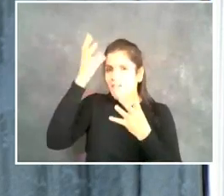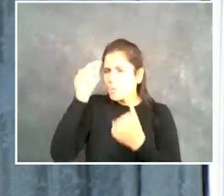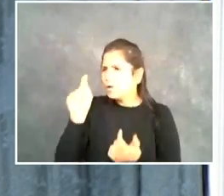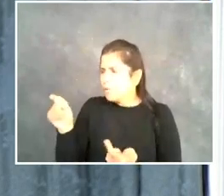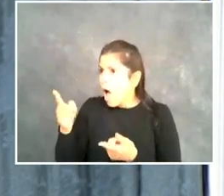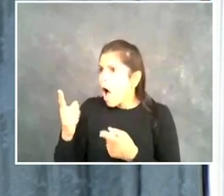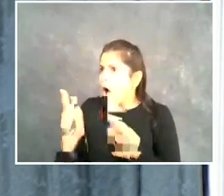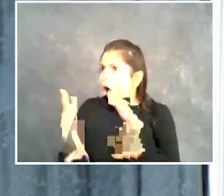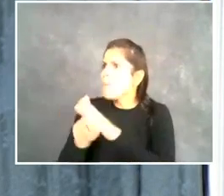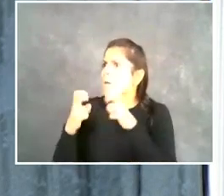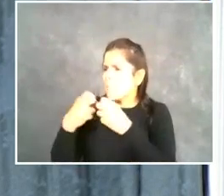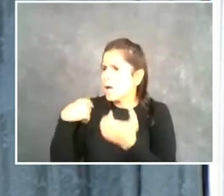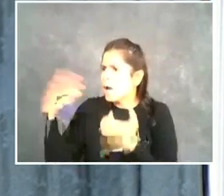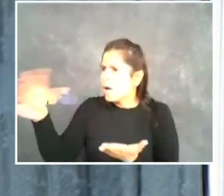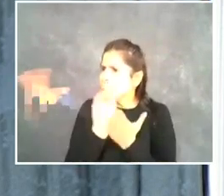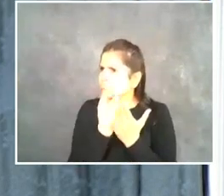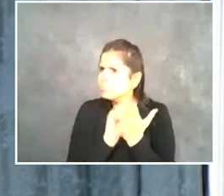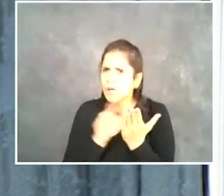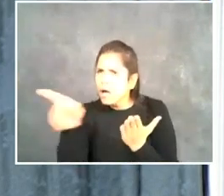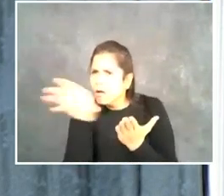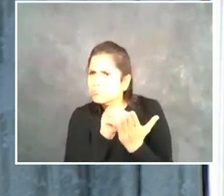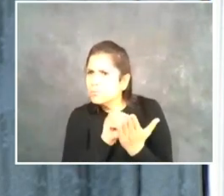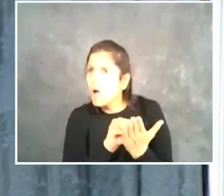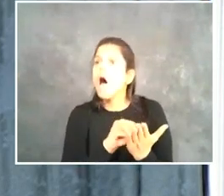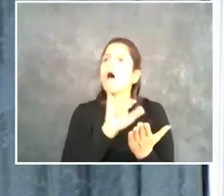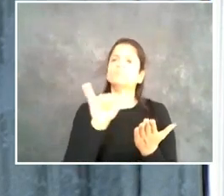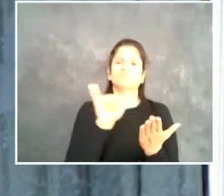I'M A VOLUNTEER. I AM CERTAINLY WELL PLACED